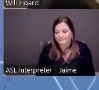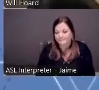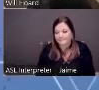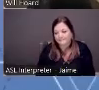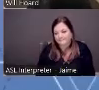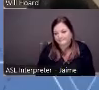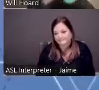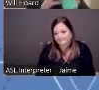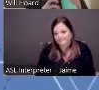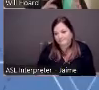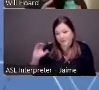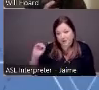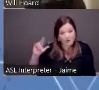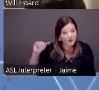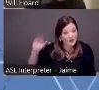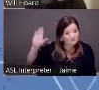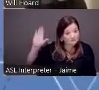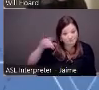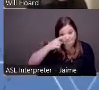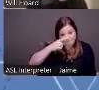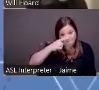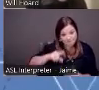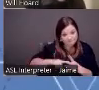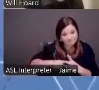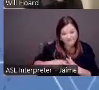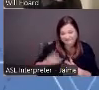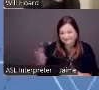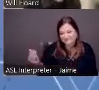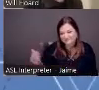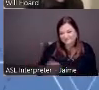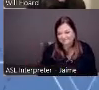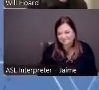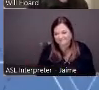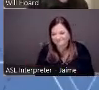Could I start? Yeah. Thanks, Cora. Thank you.